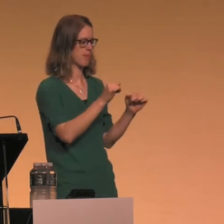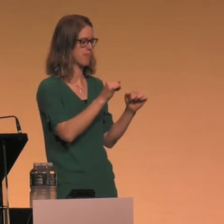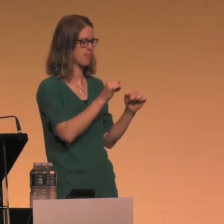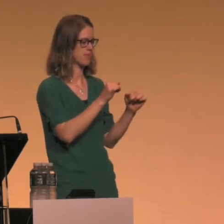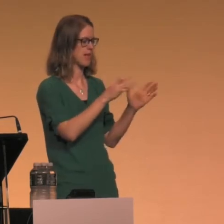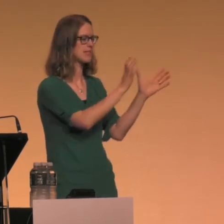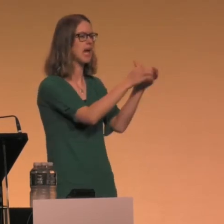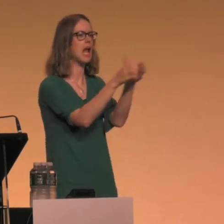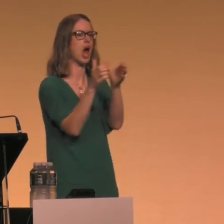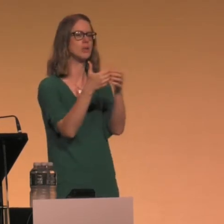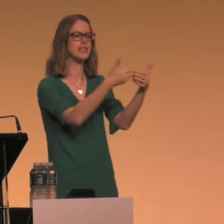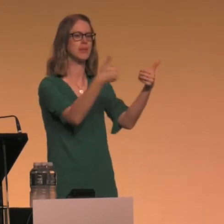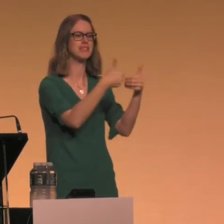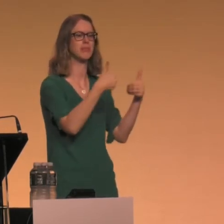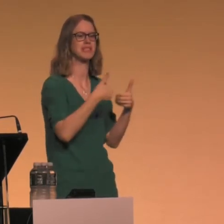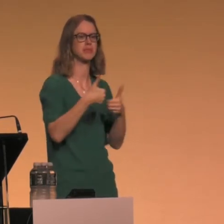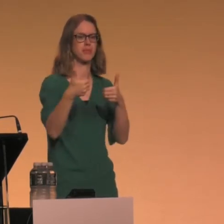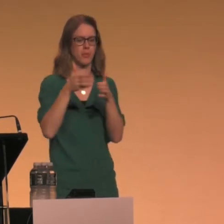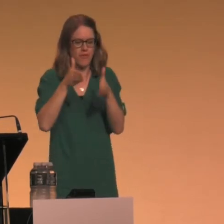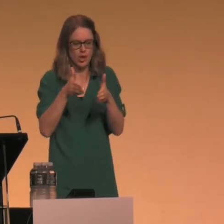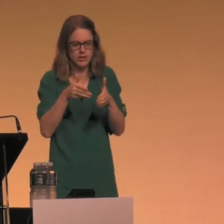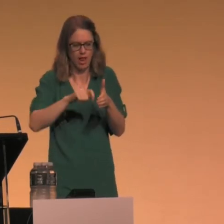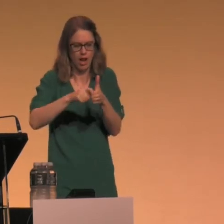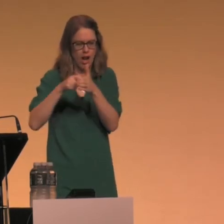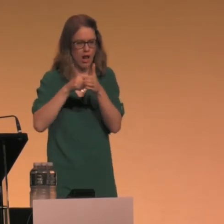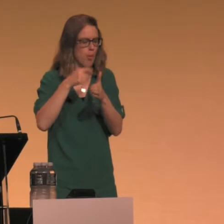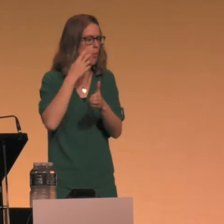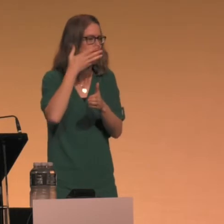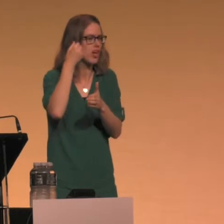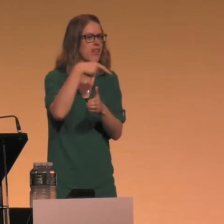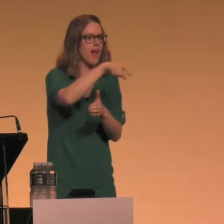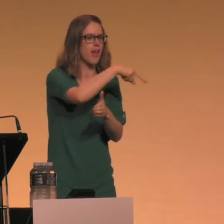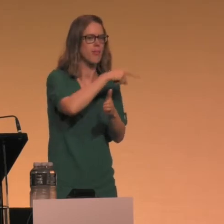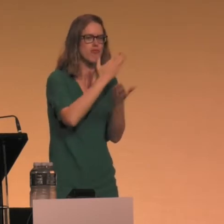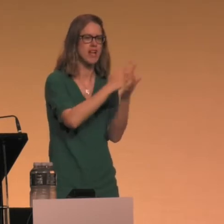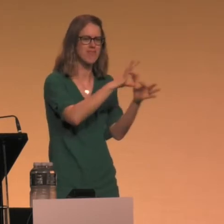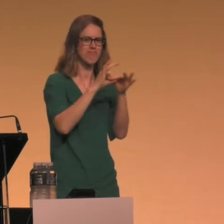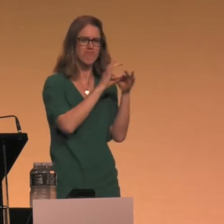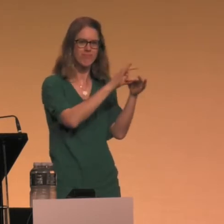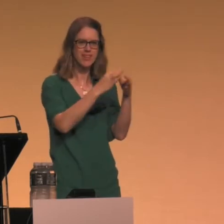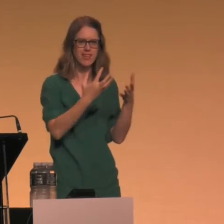but then we focus too much on those. But it also tells us that if we want